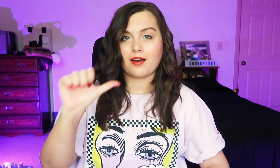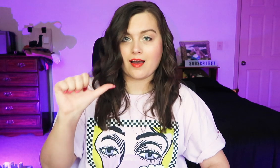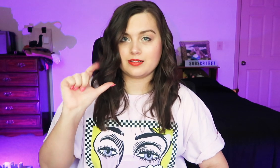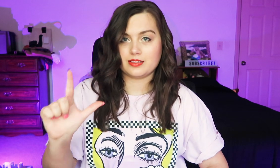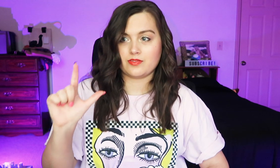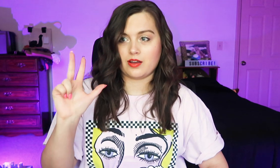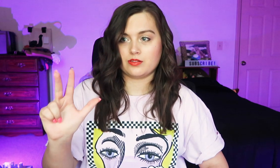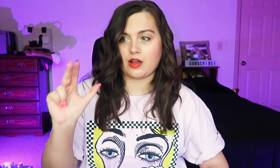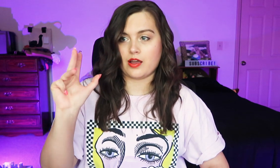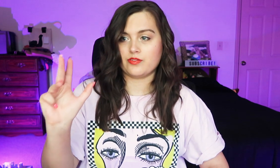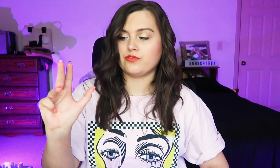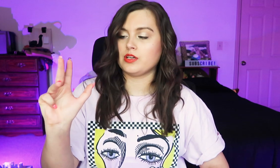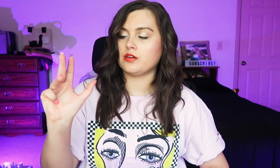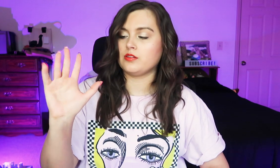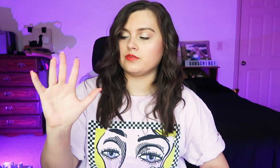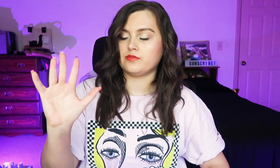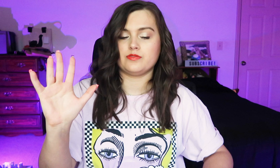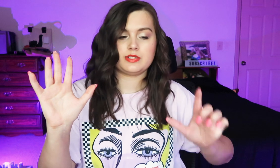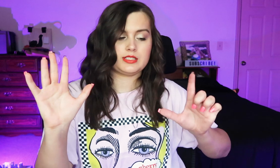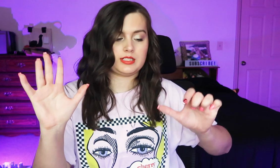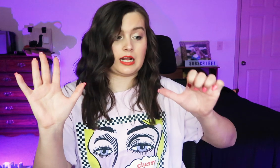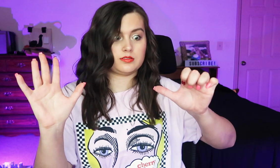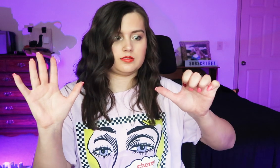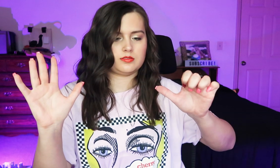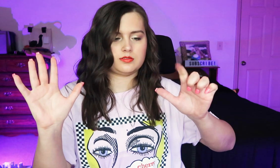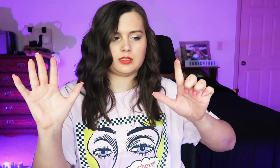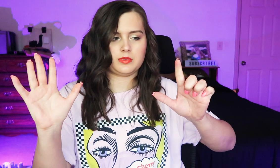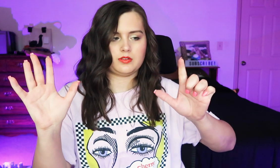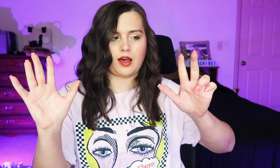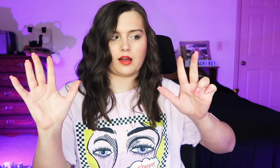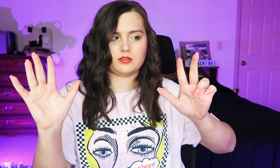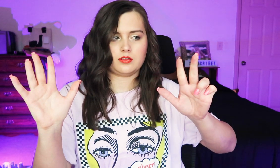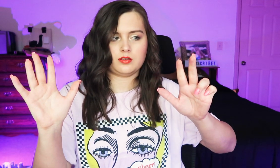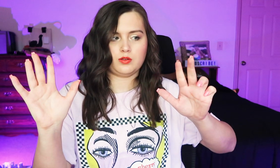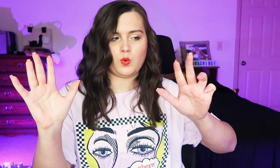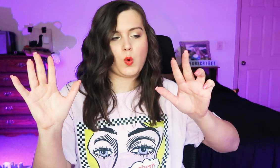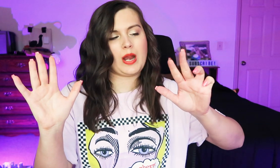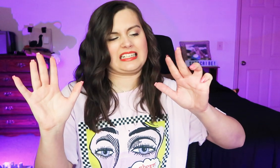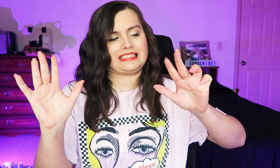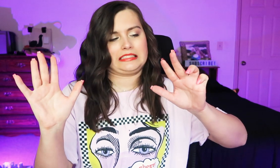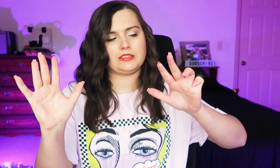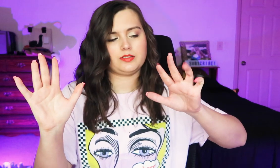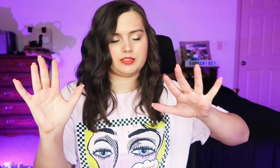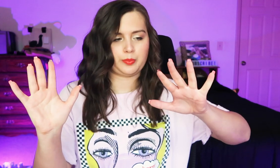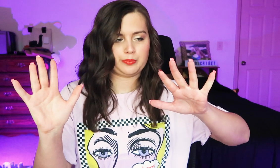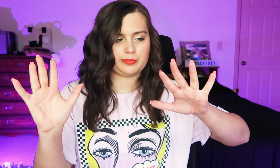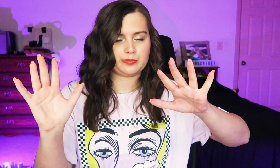1, 2, 3, 4, 5, 6, 7, 8, 9, 10.